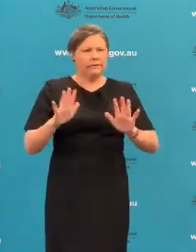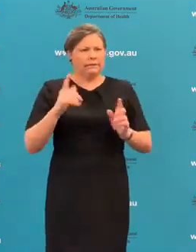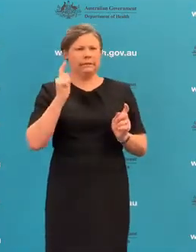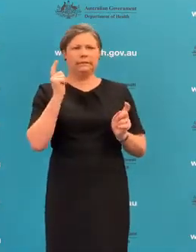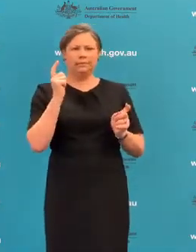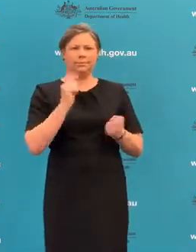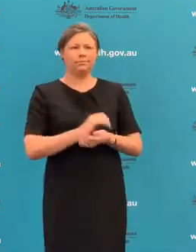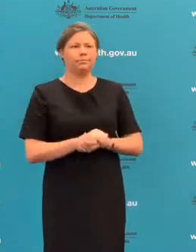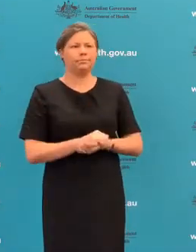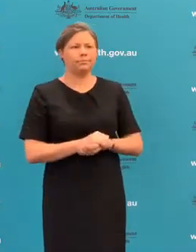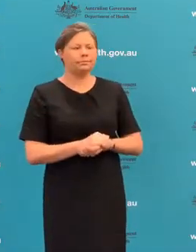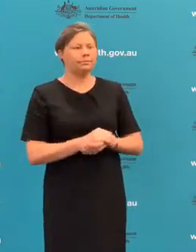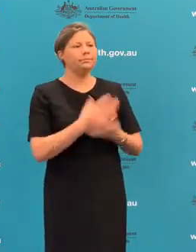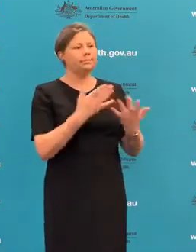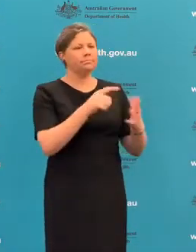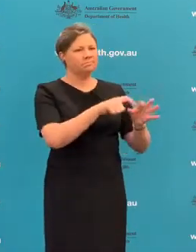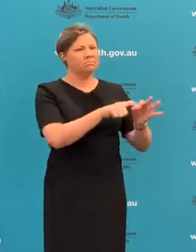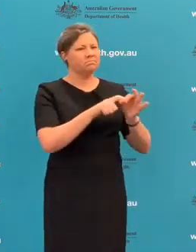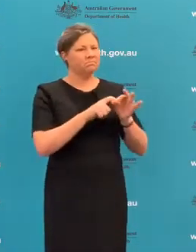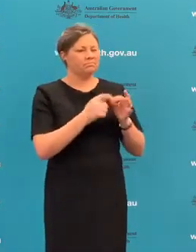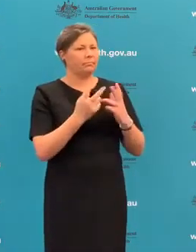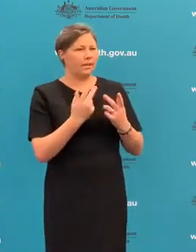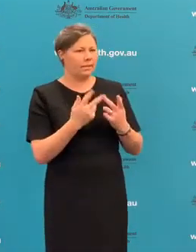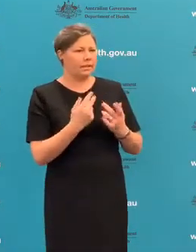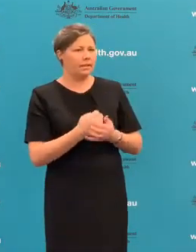Reporter: Professor, the case numbers in Victoria have gone down,